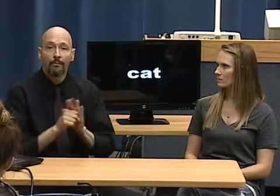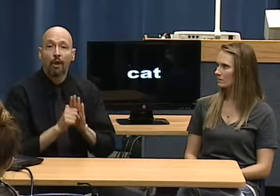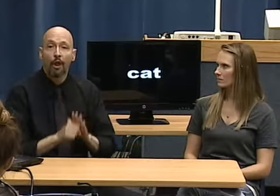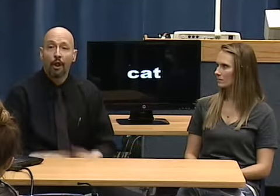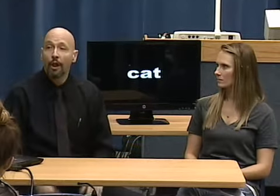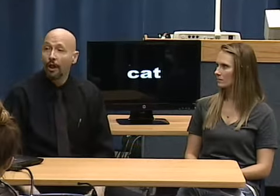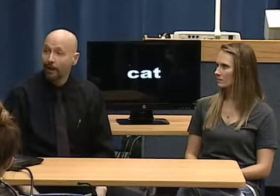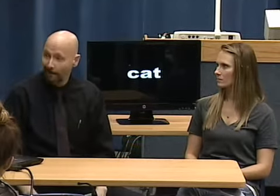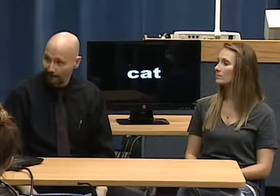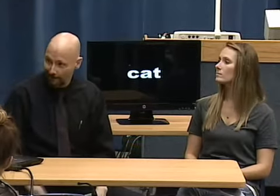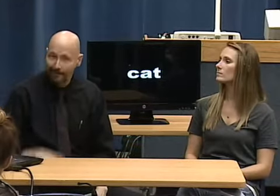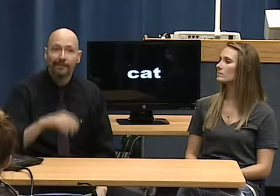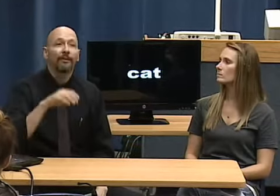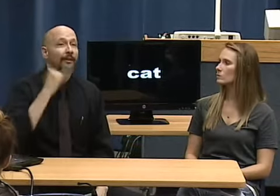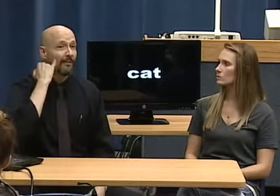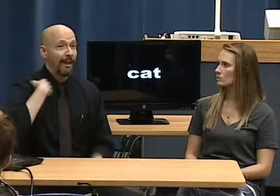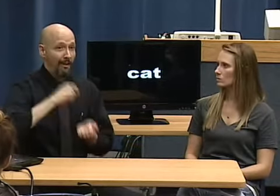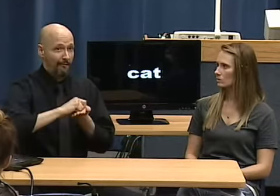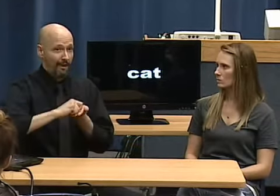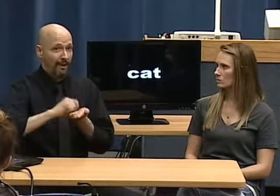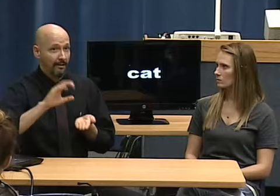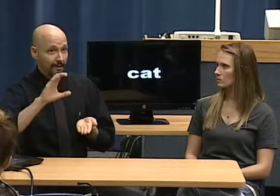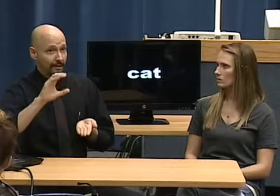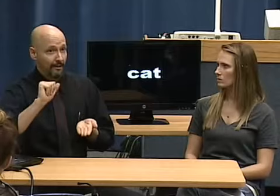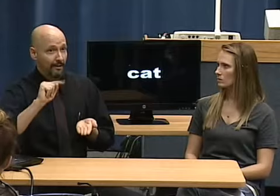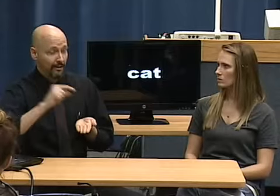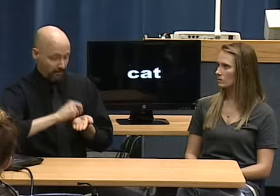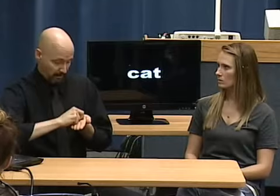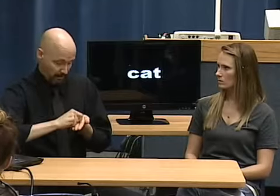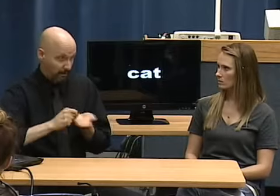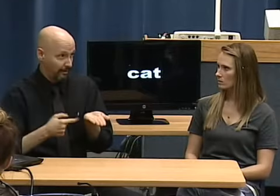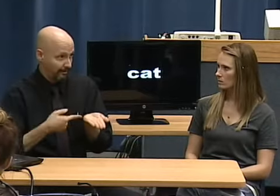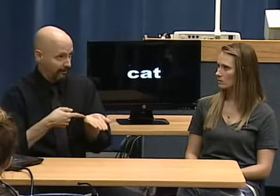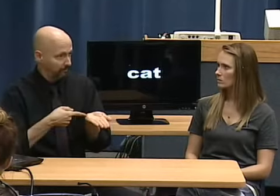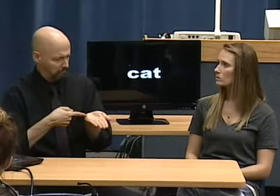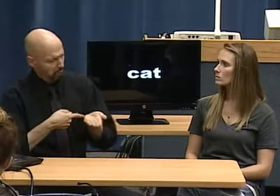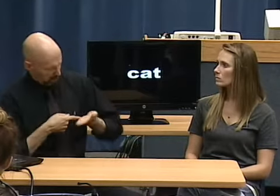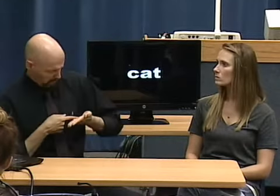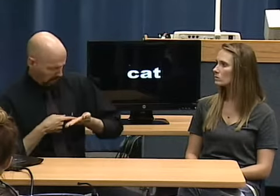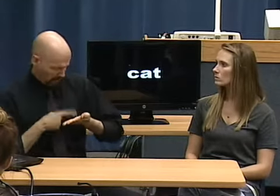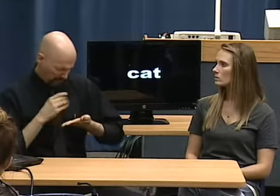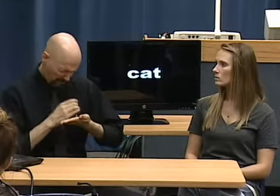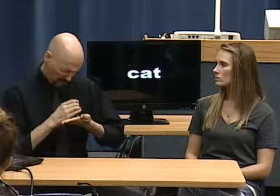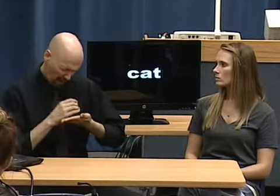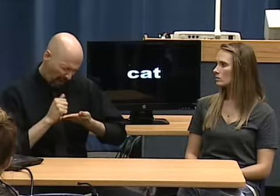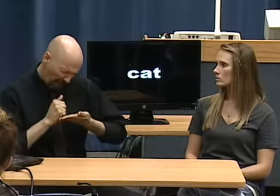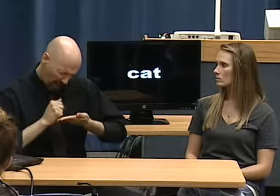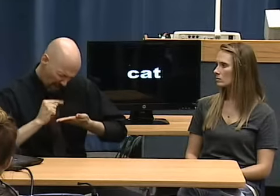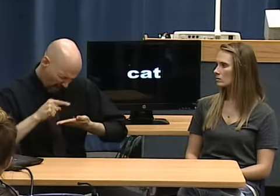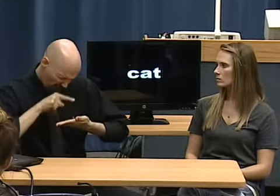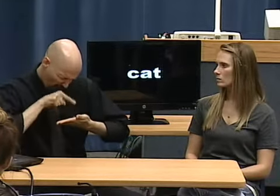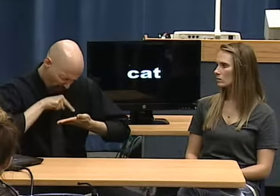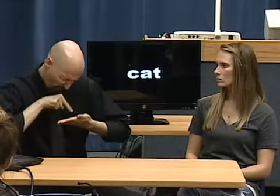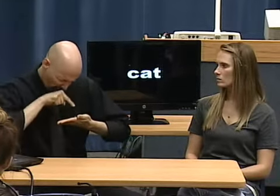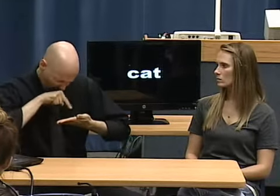It's a symbol. If I write down C-A-T, C... A... T....